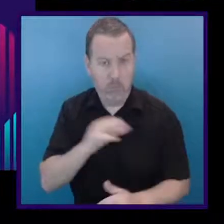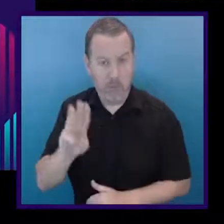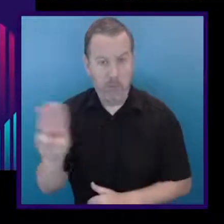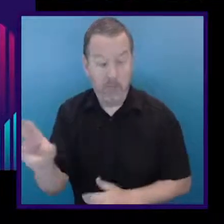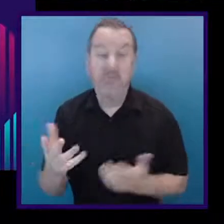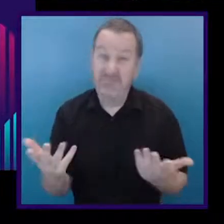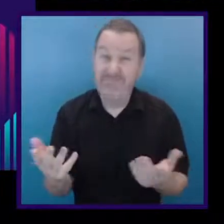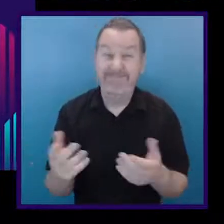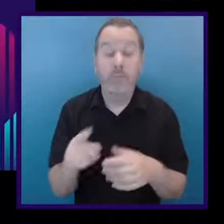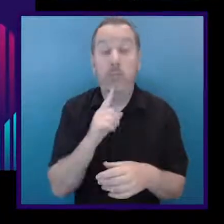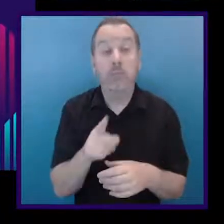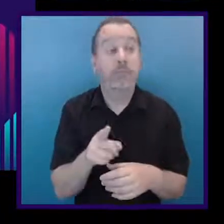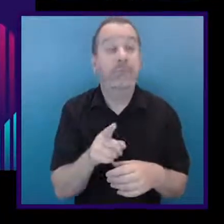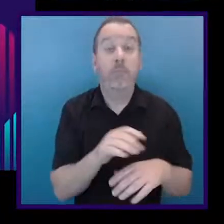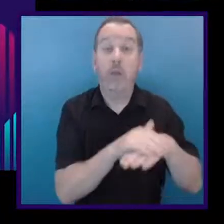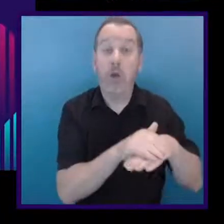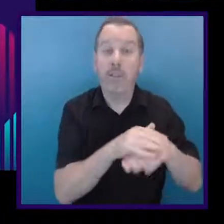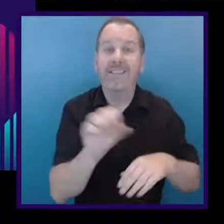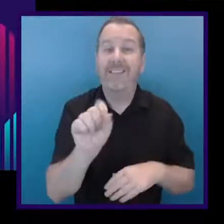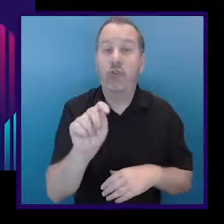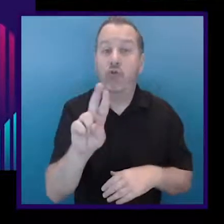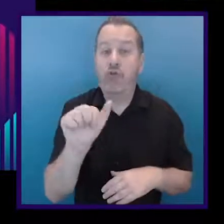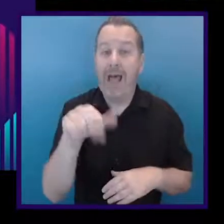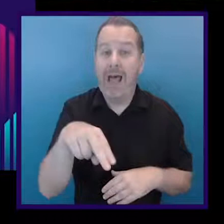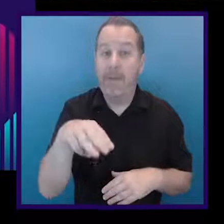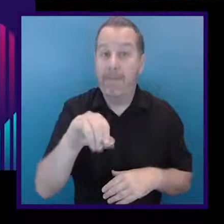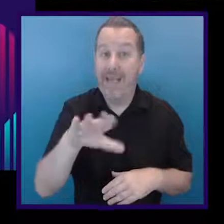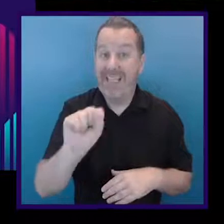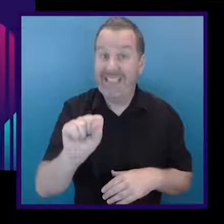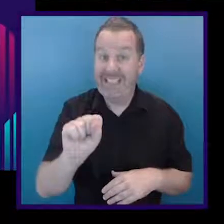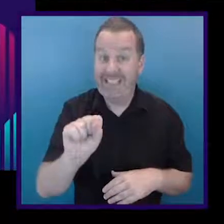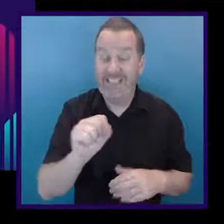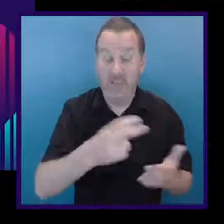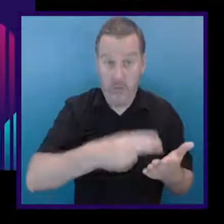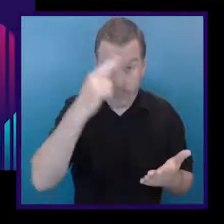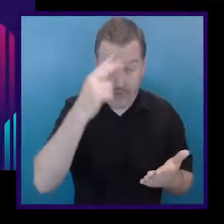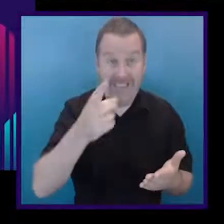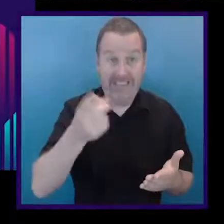colleagues at Stranmillis University College got in their review of primary languages back in 2016.